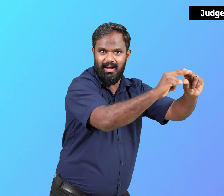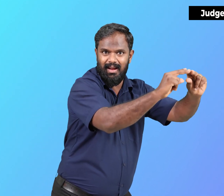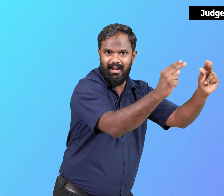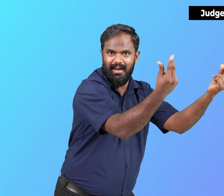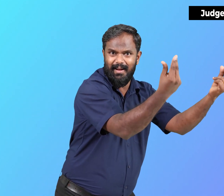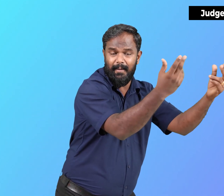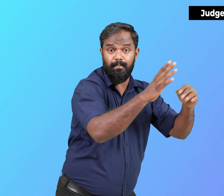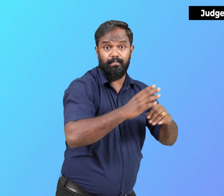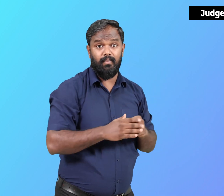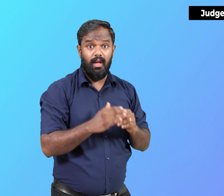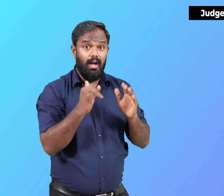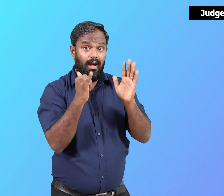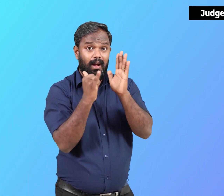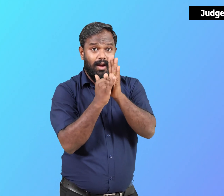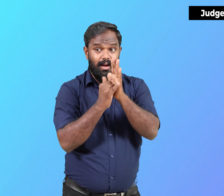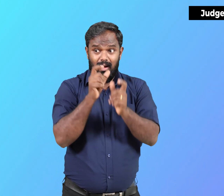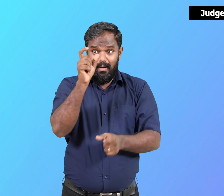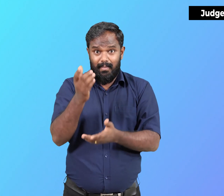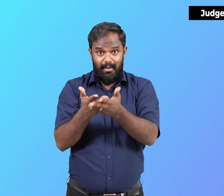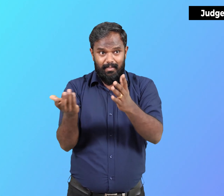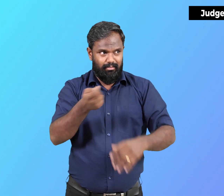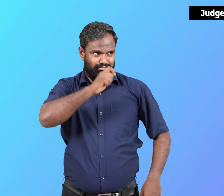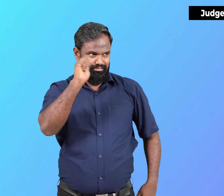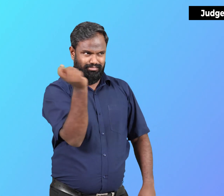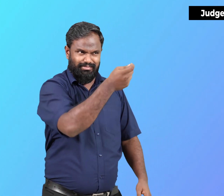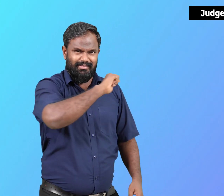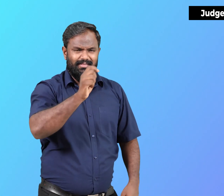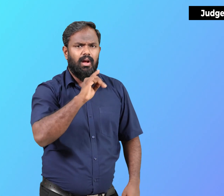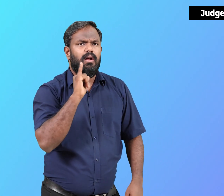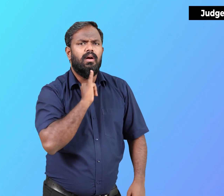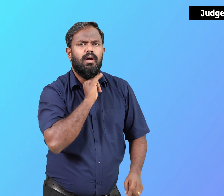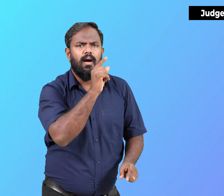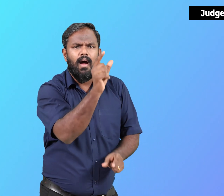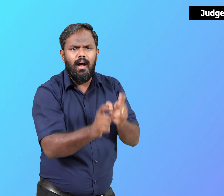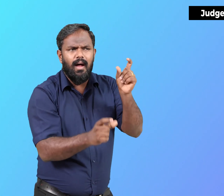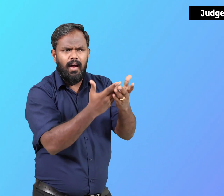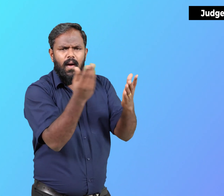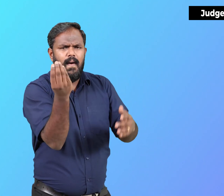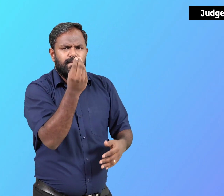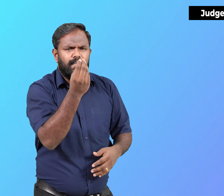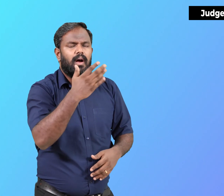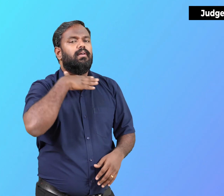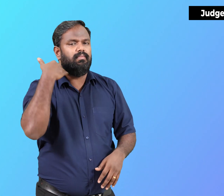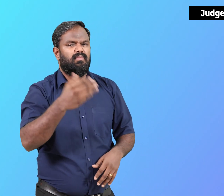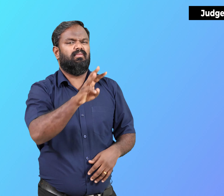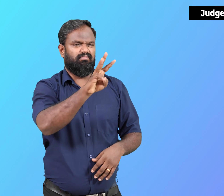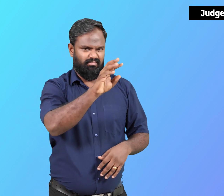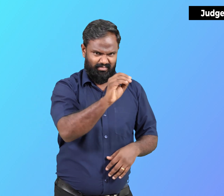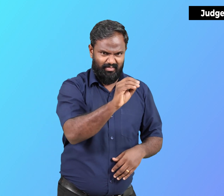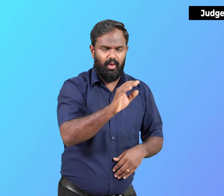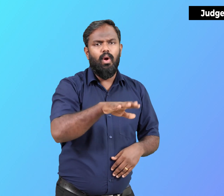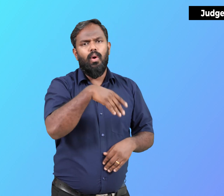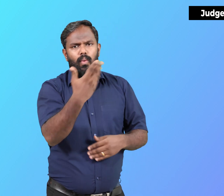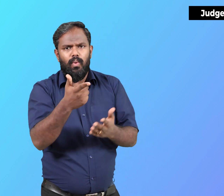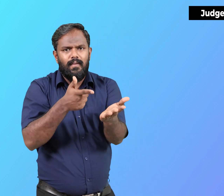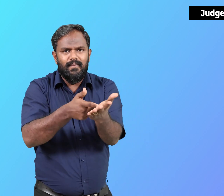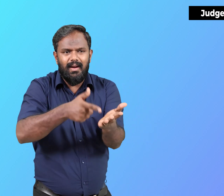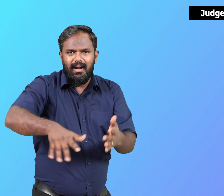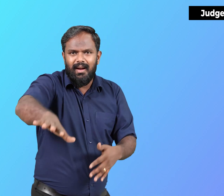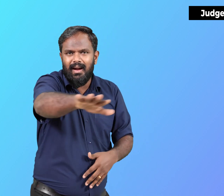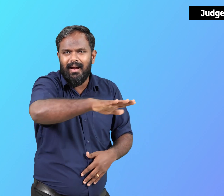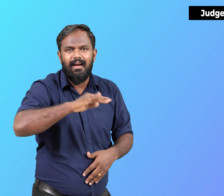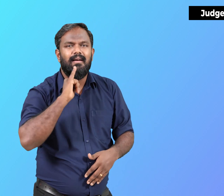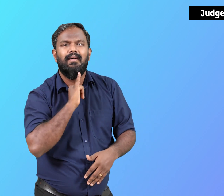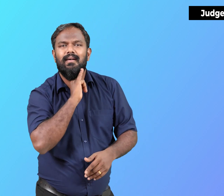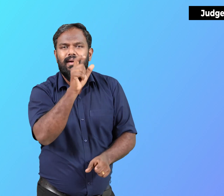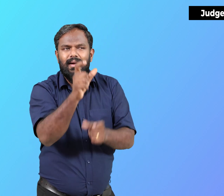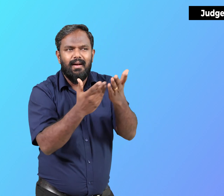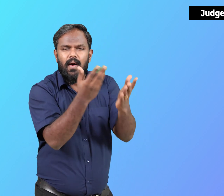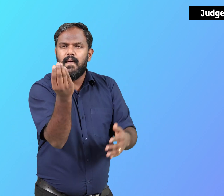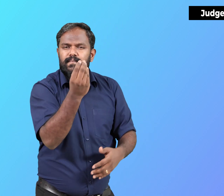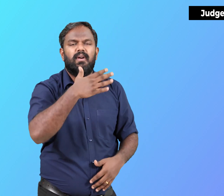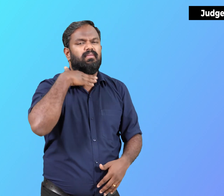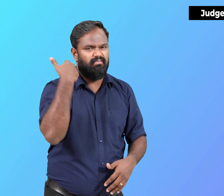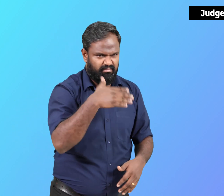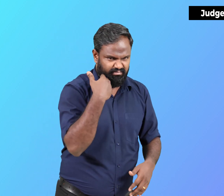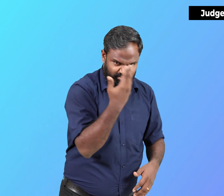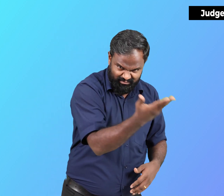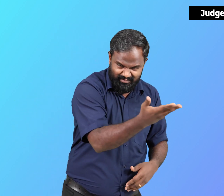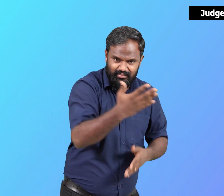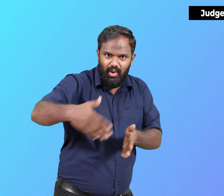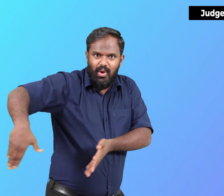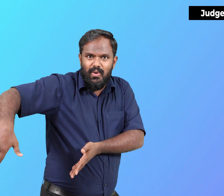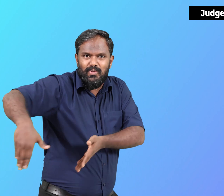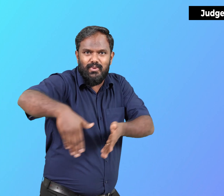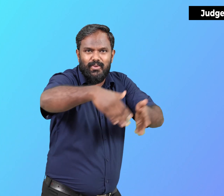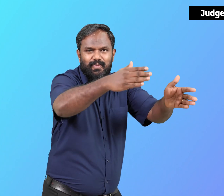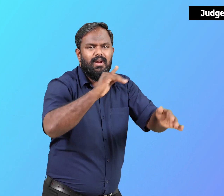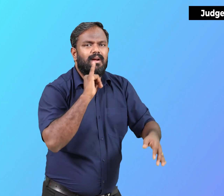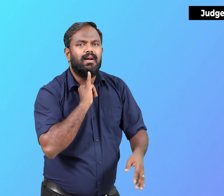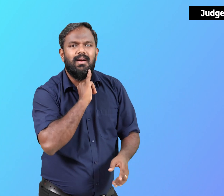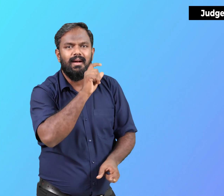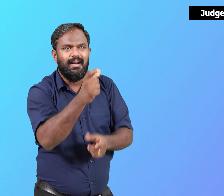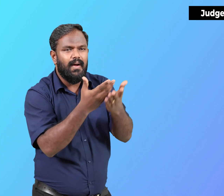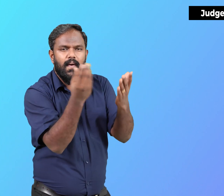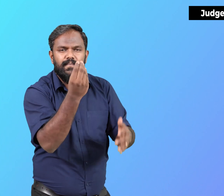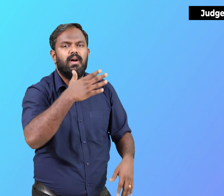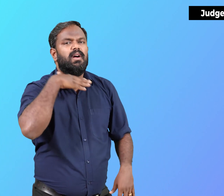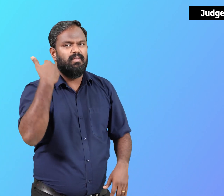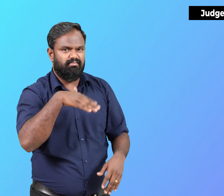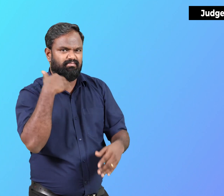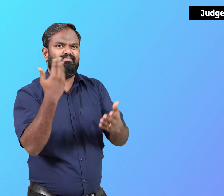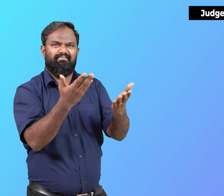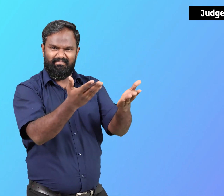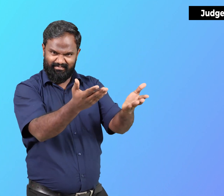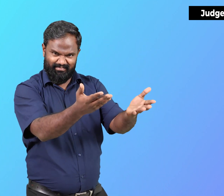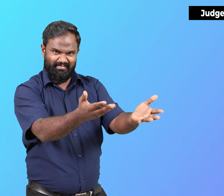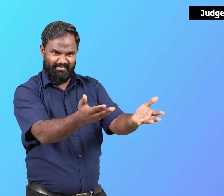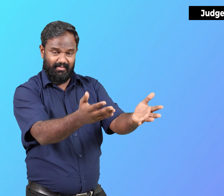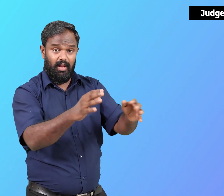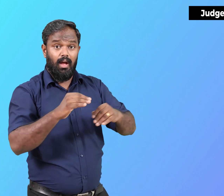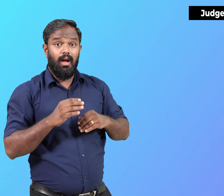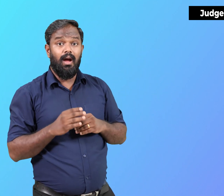They killed some of them in the fields, and they killed some of them on the roads. One road led to the city of Bethel. The other road led to the city of Gibeah.